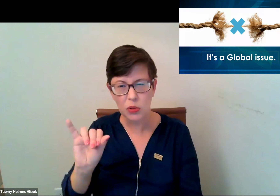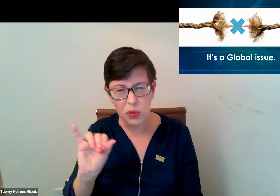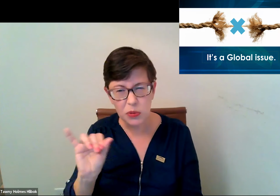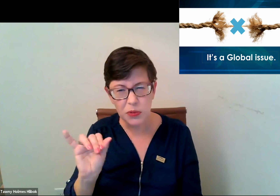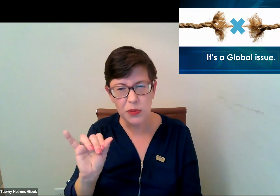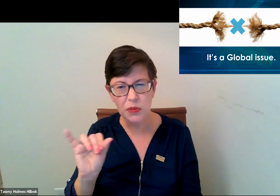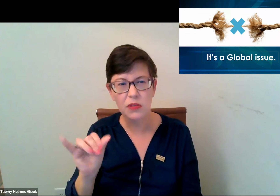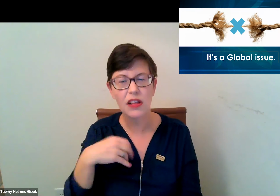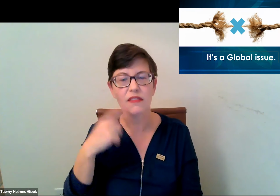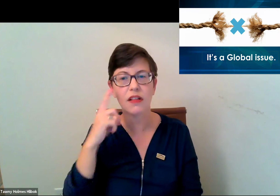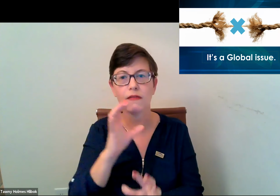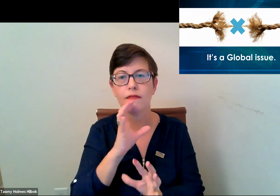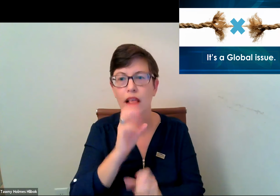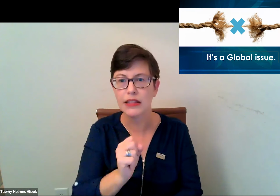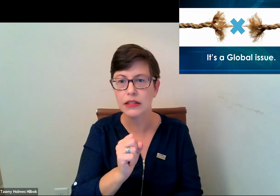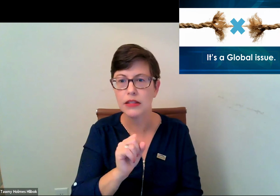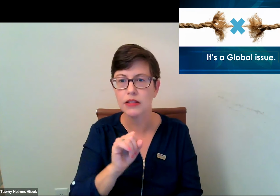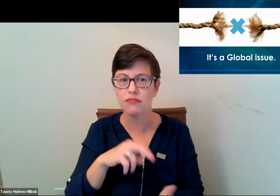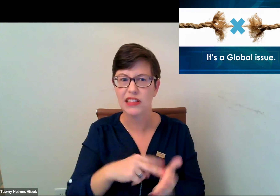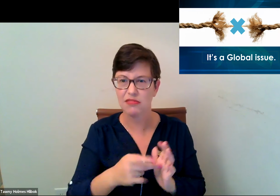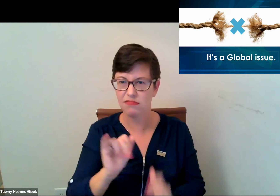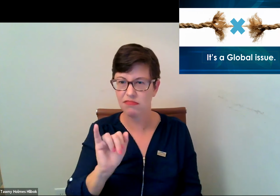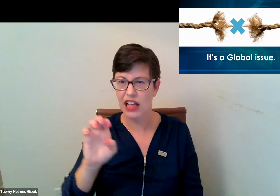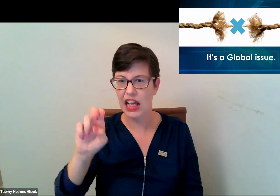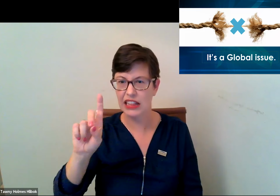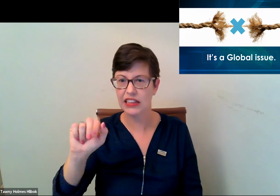you also see the impact on different species of animals decline.